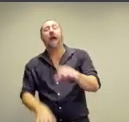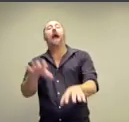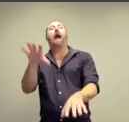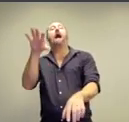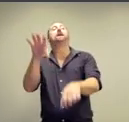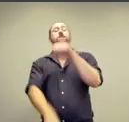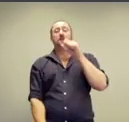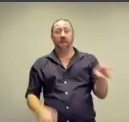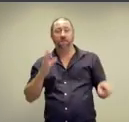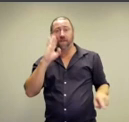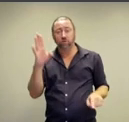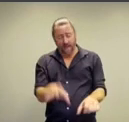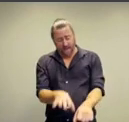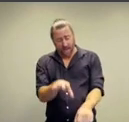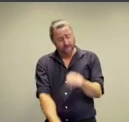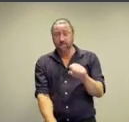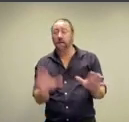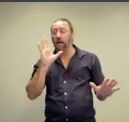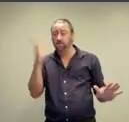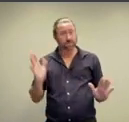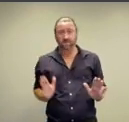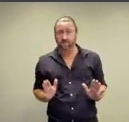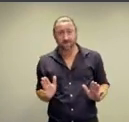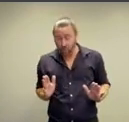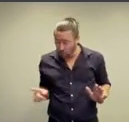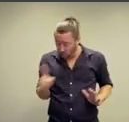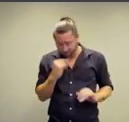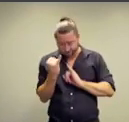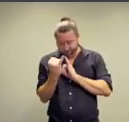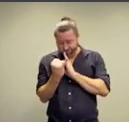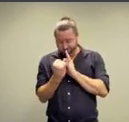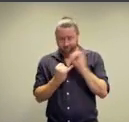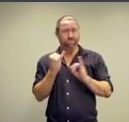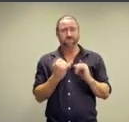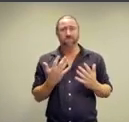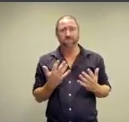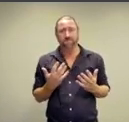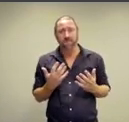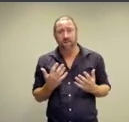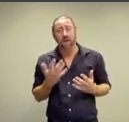It's really interesting because,